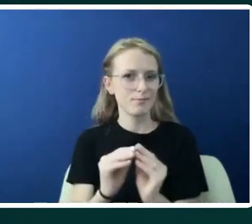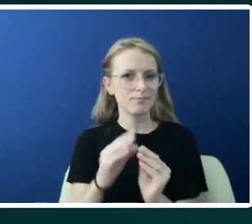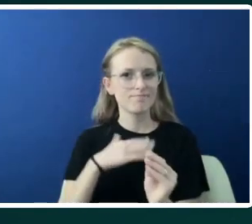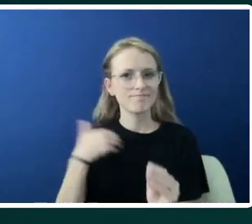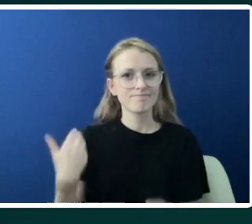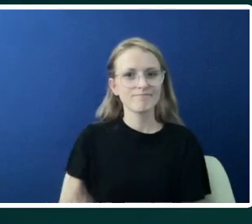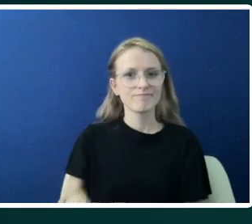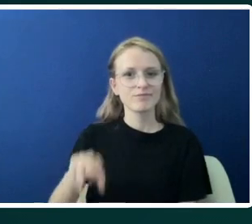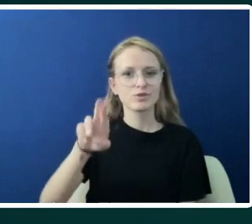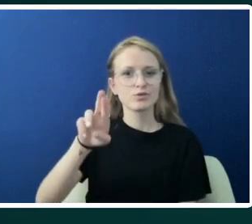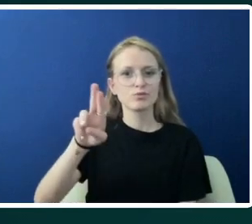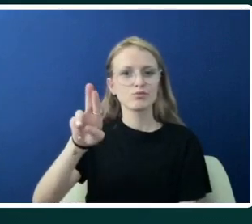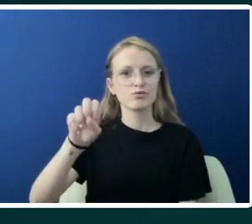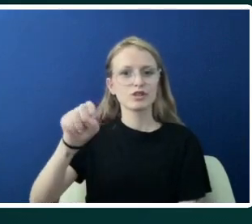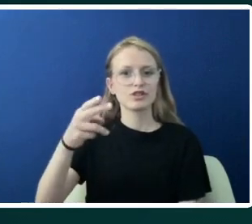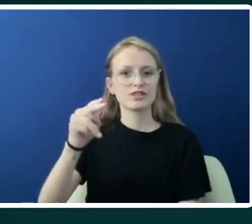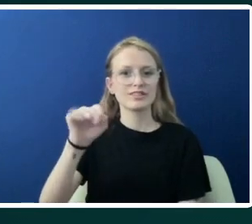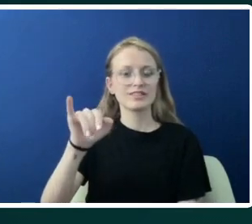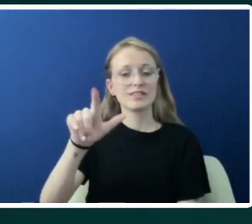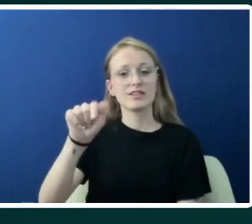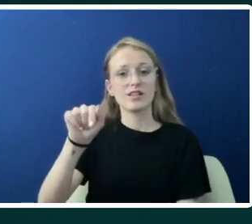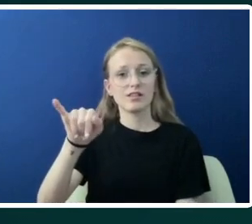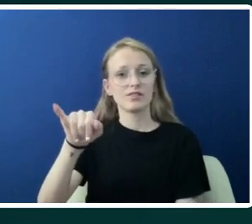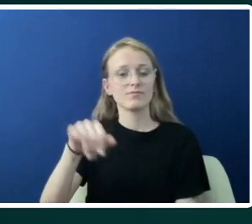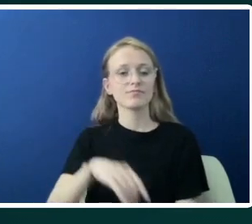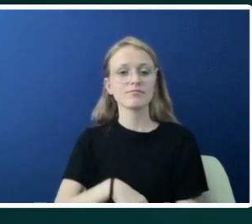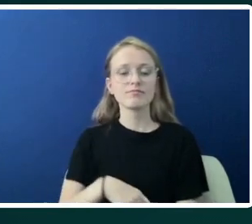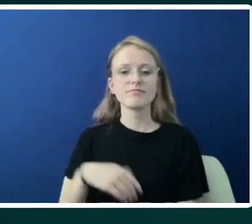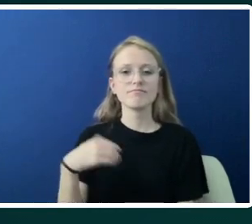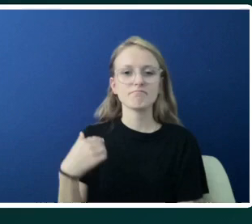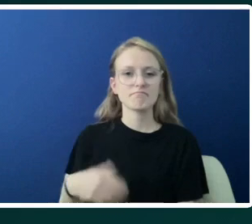and I am the director of the Office of Academic Appointments and Internships with the Smithsonian